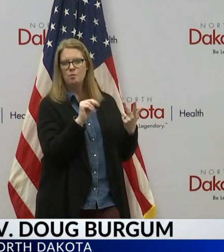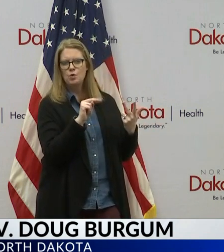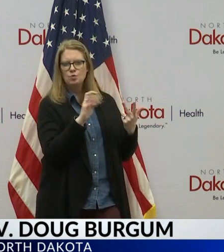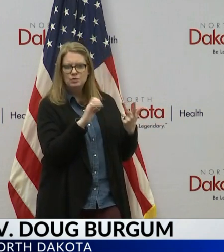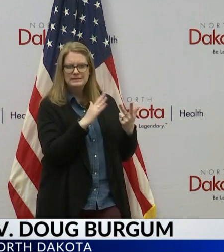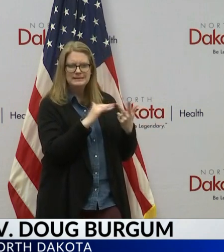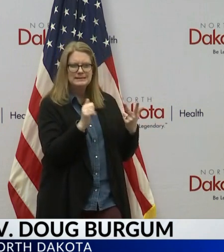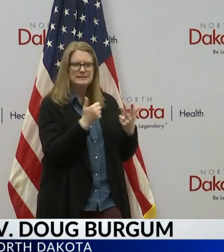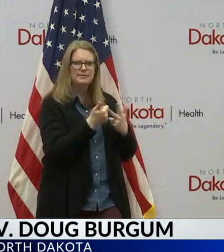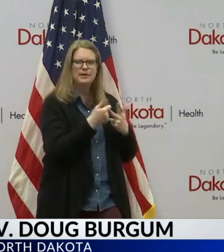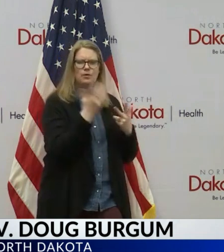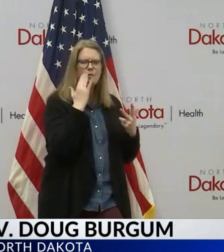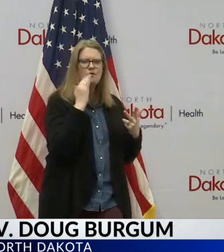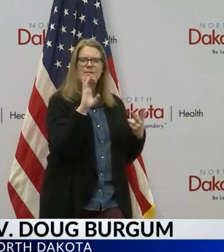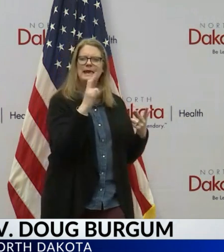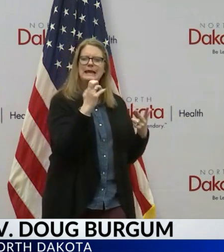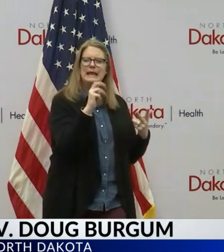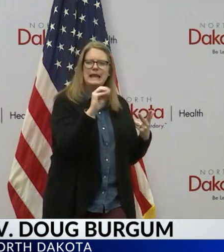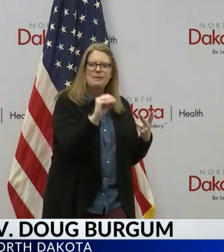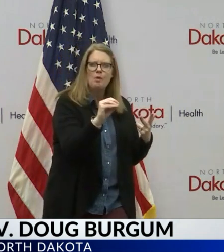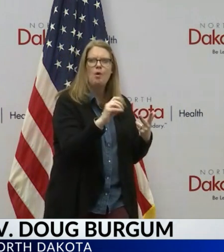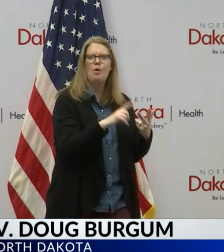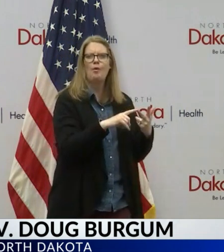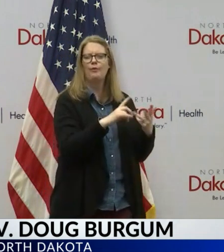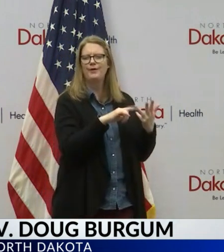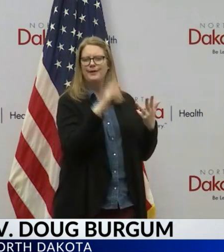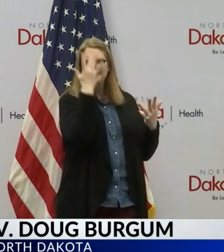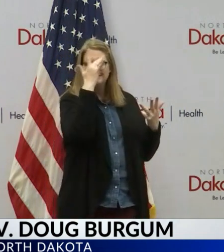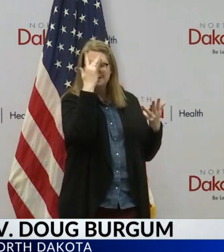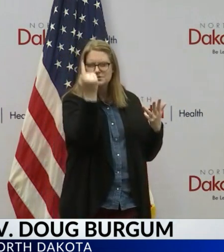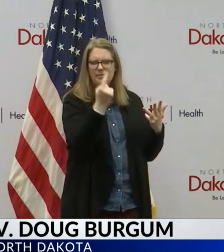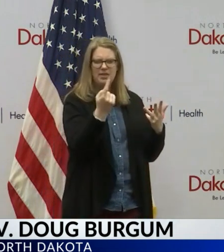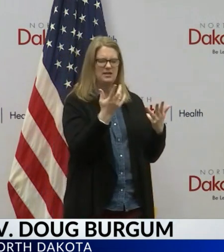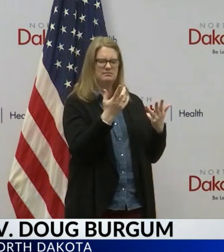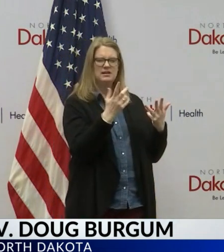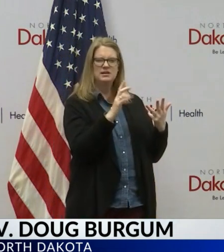IMMUNE ISSUES DOCTOR NOT ISSUES BUT IF YOU HAVE AN IMMUNE